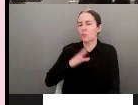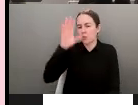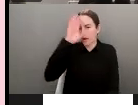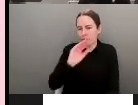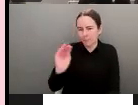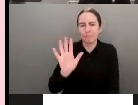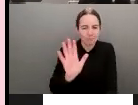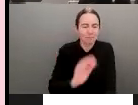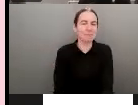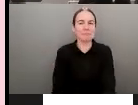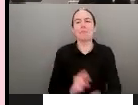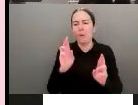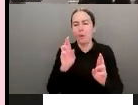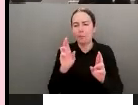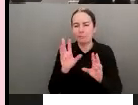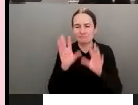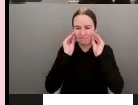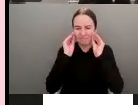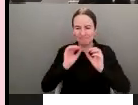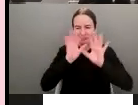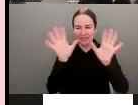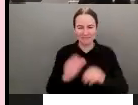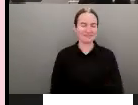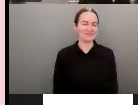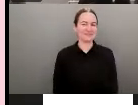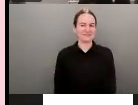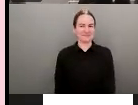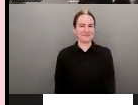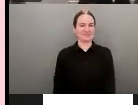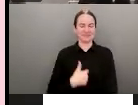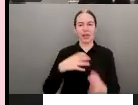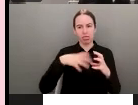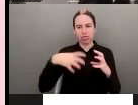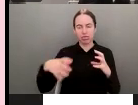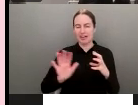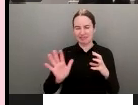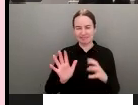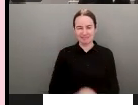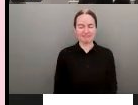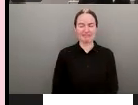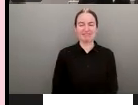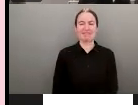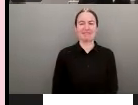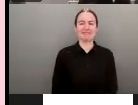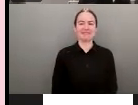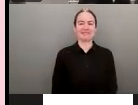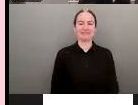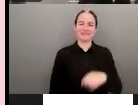I hope you understand what I mean. I am not gonna continue rambling about that.